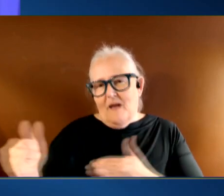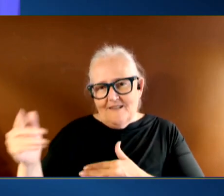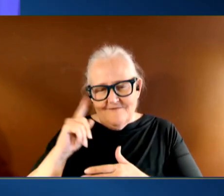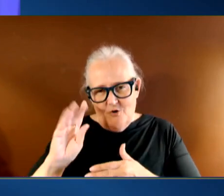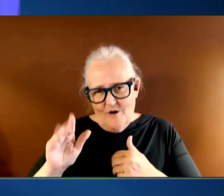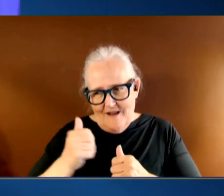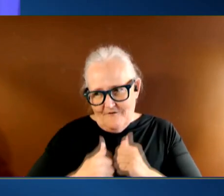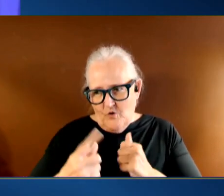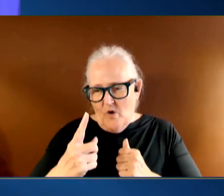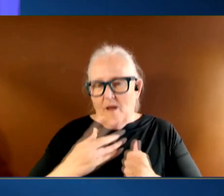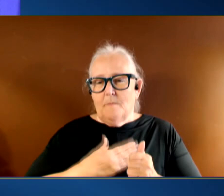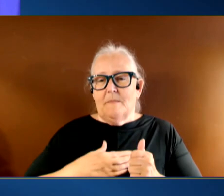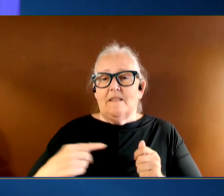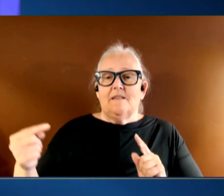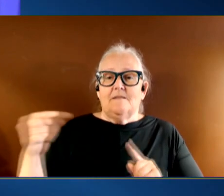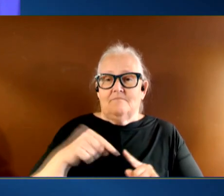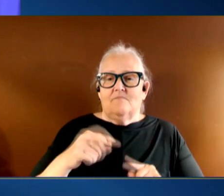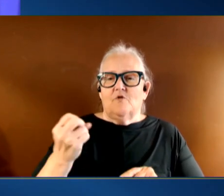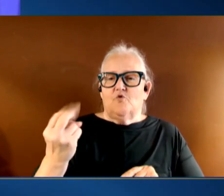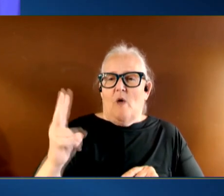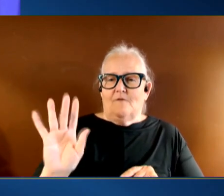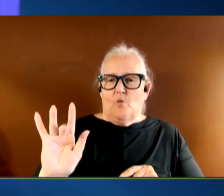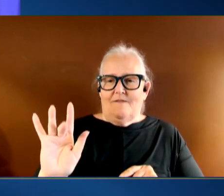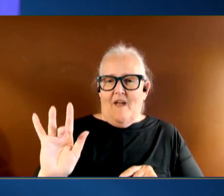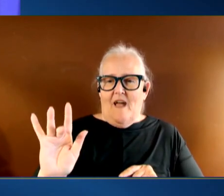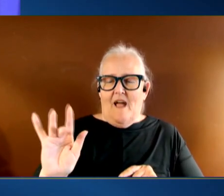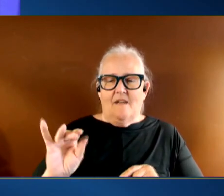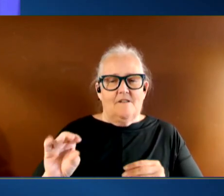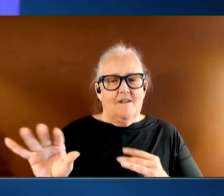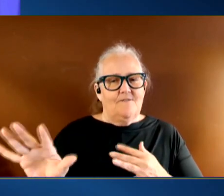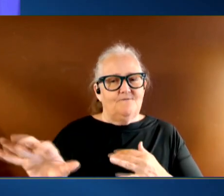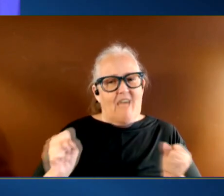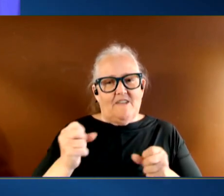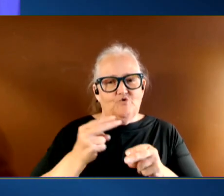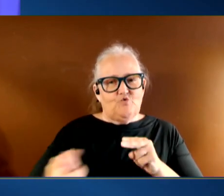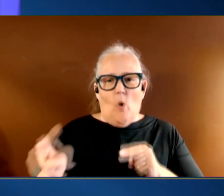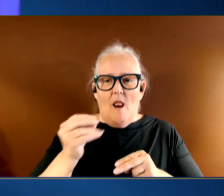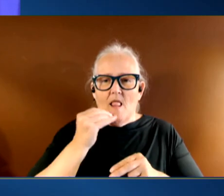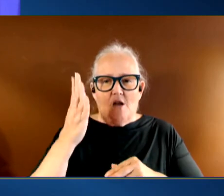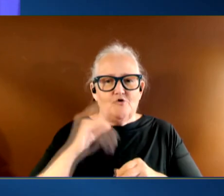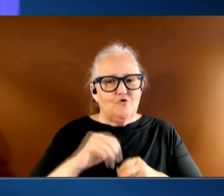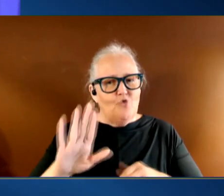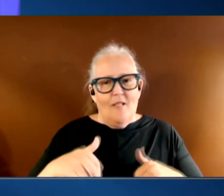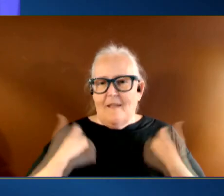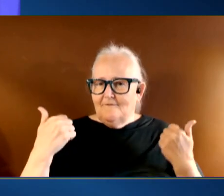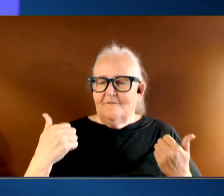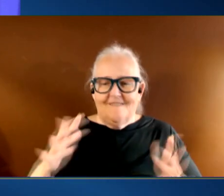by 12:25 p.m. So, this is the fastest lunch you've ever had in your life. And at the same time, as